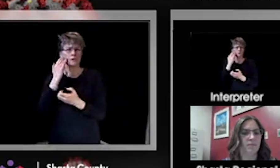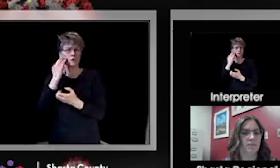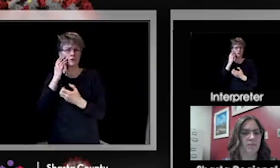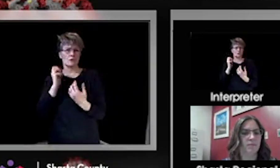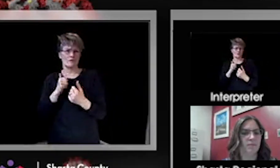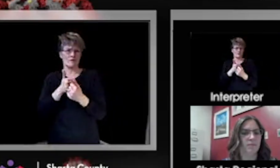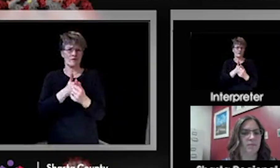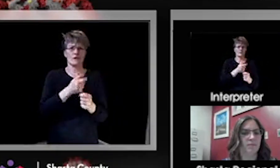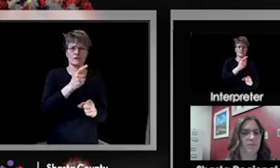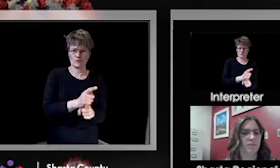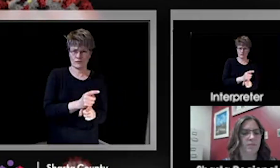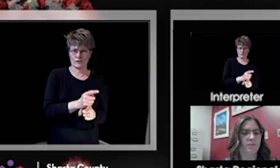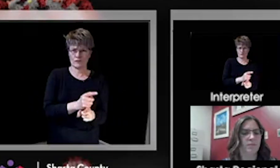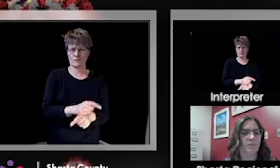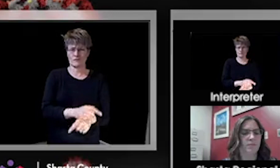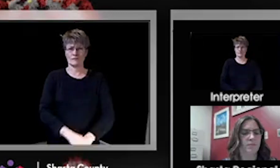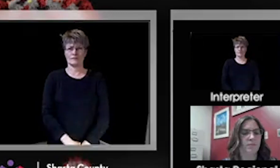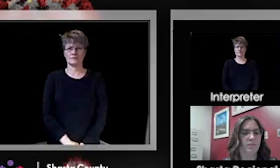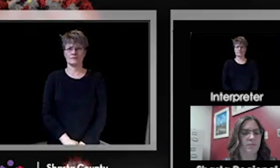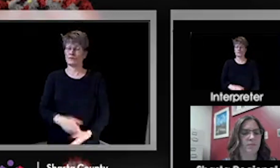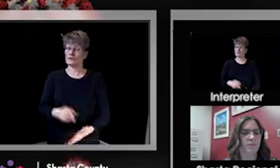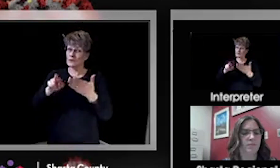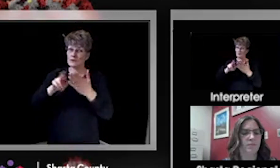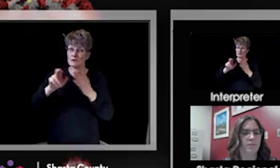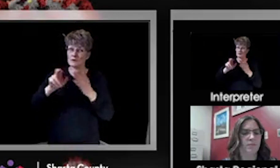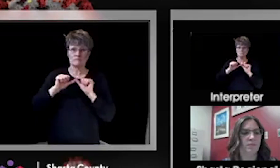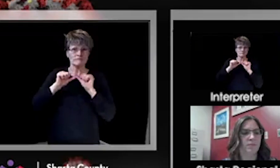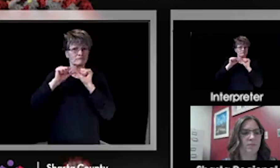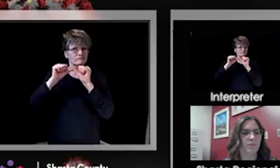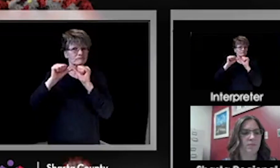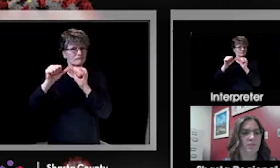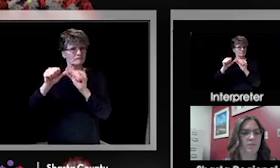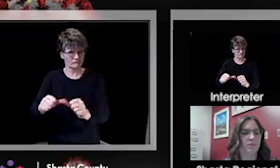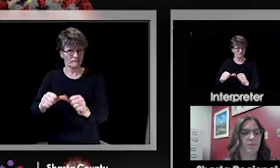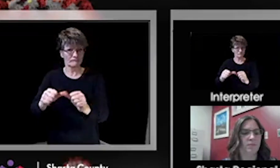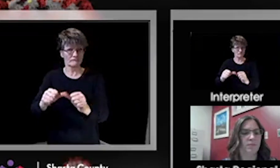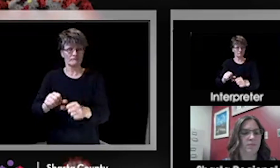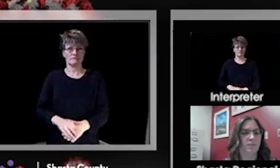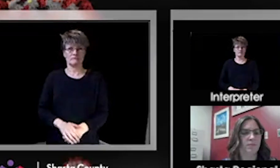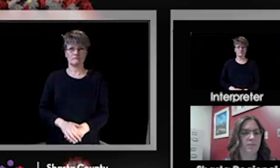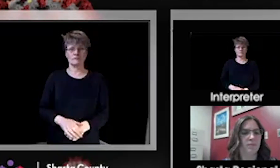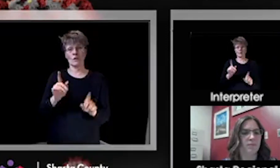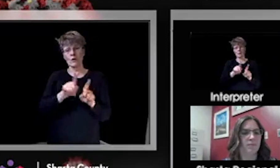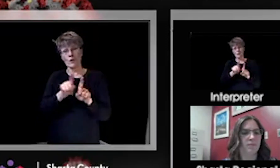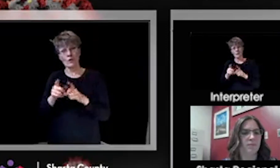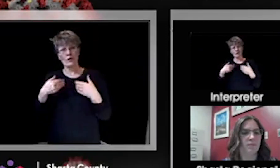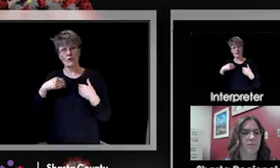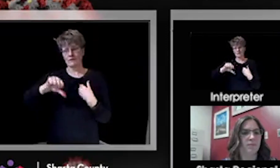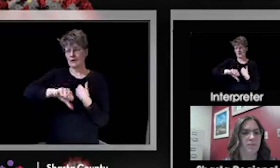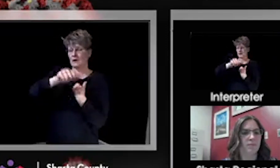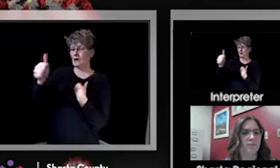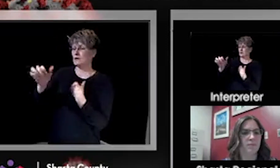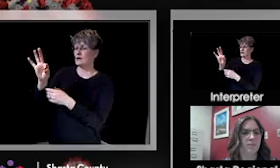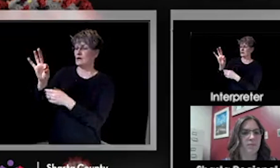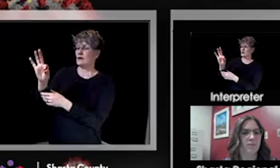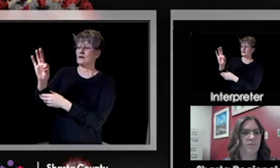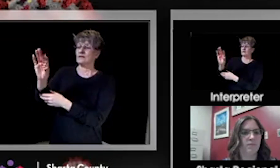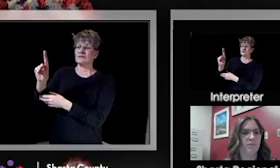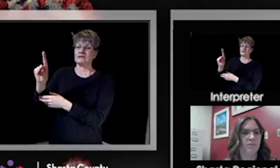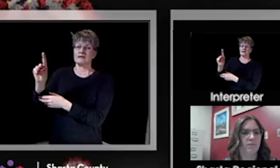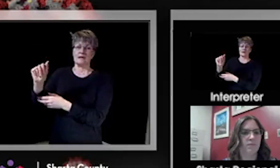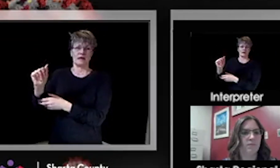That research is ongoing. There are other FDA EUA approved tests there is concern about